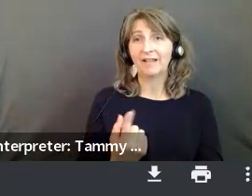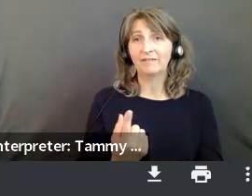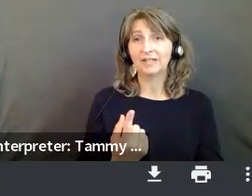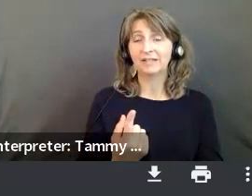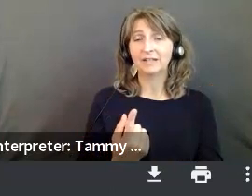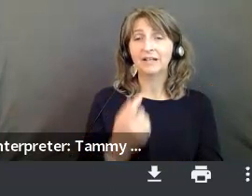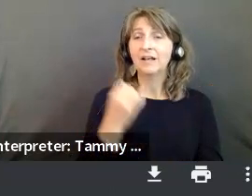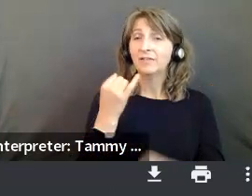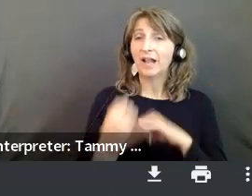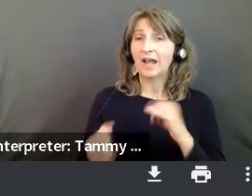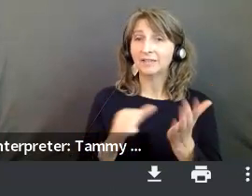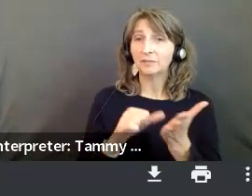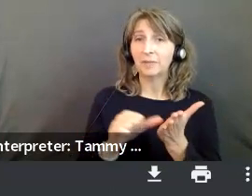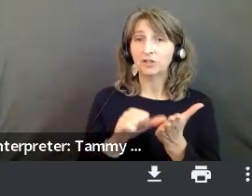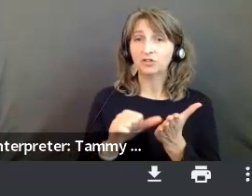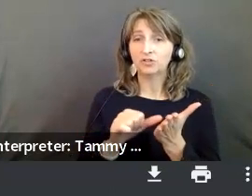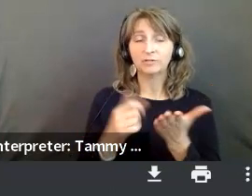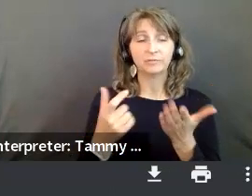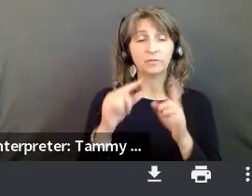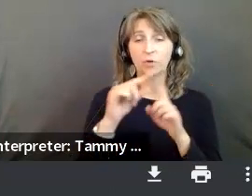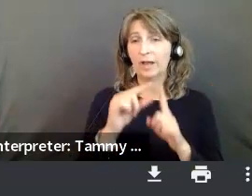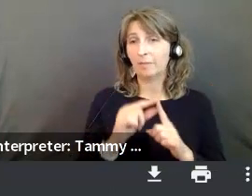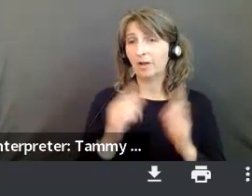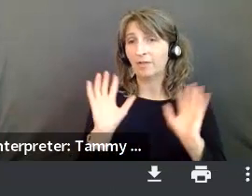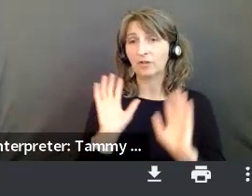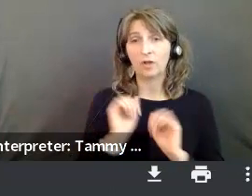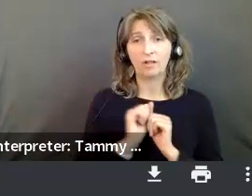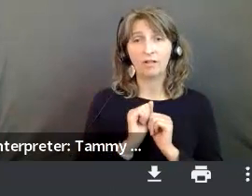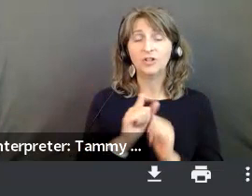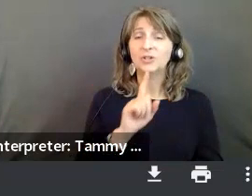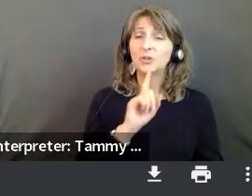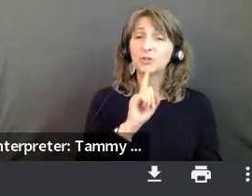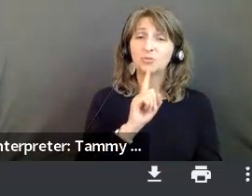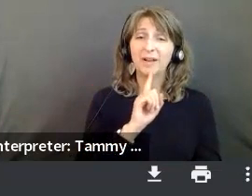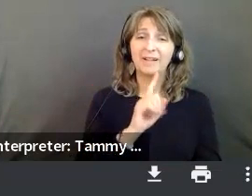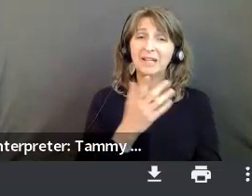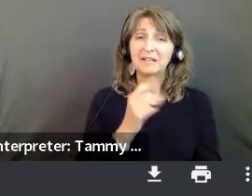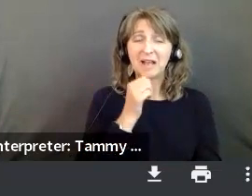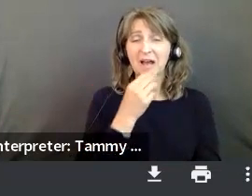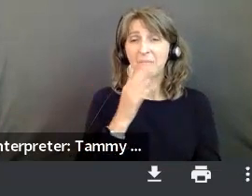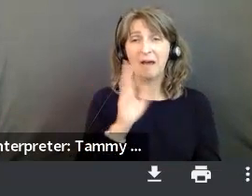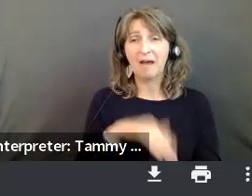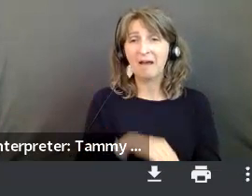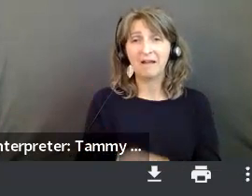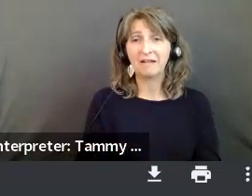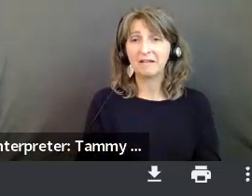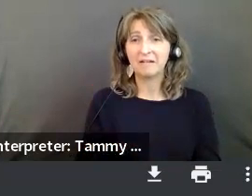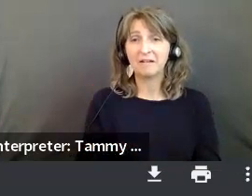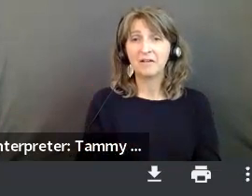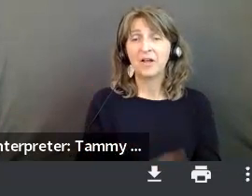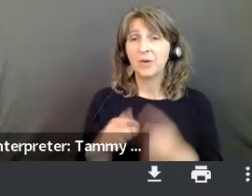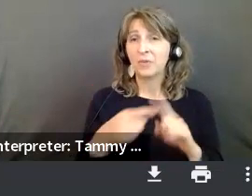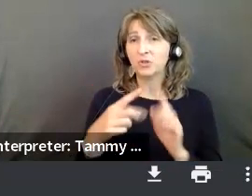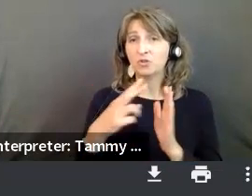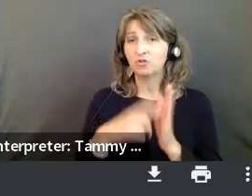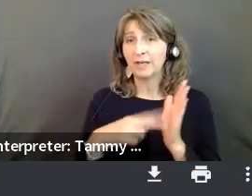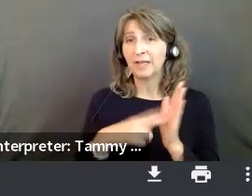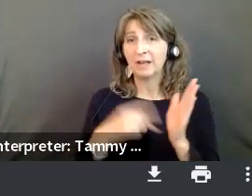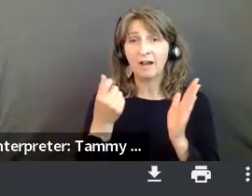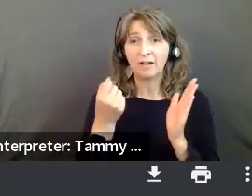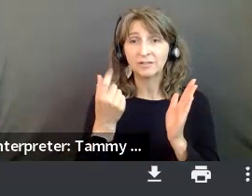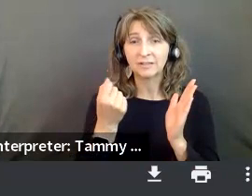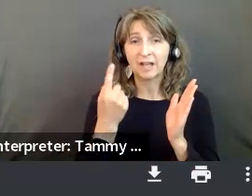And the last page is just a vocabulary. So it's really not that intimidating whenever you read through it and you understand it's purpose.